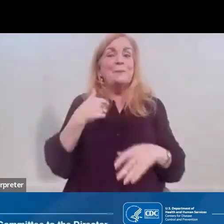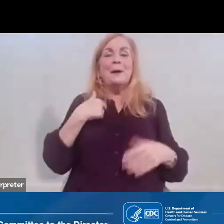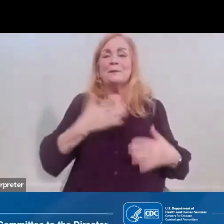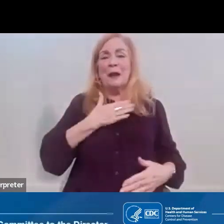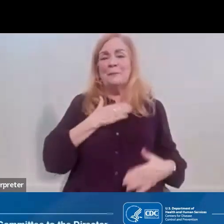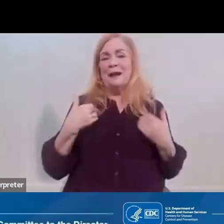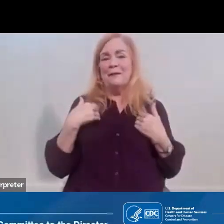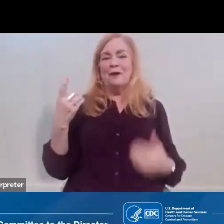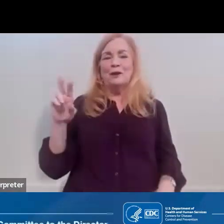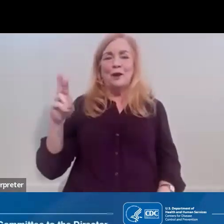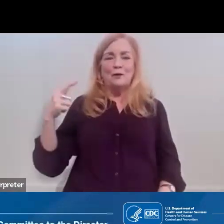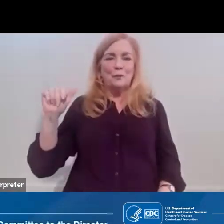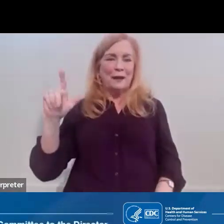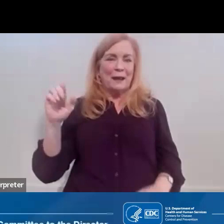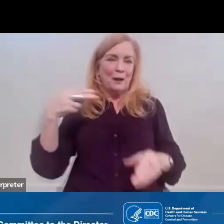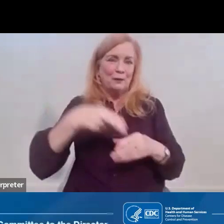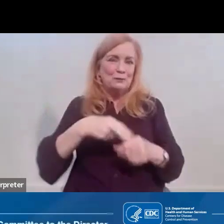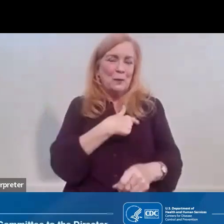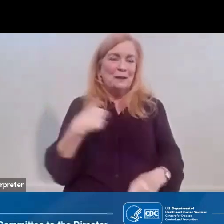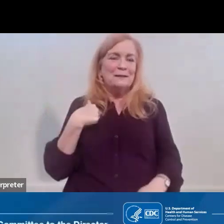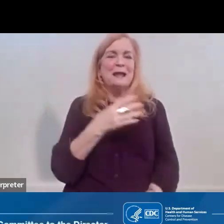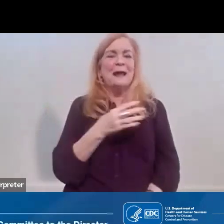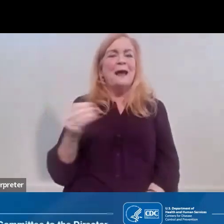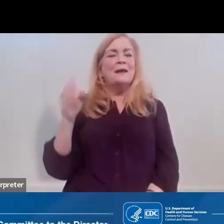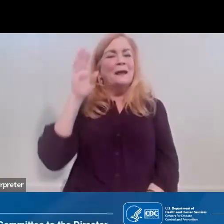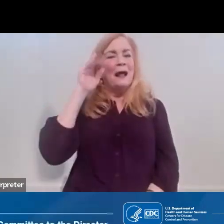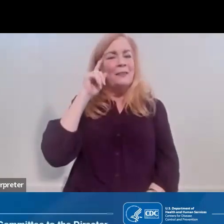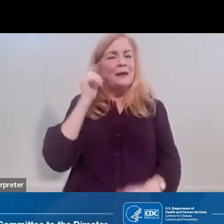And I think everybody knows it is a process to get onboarded through HHS.